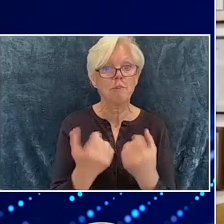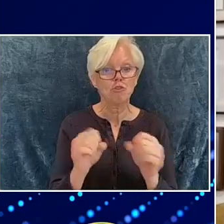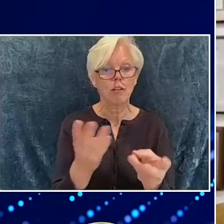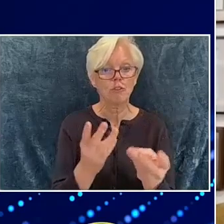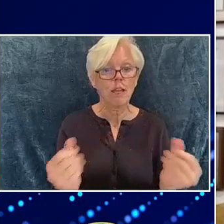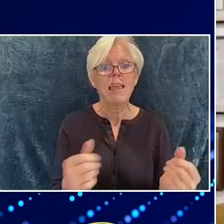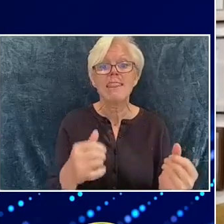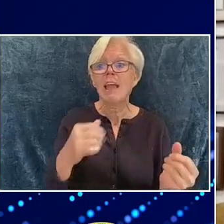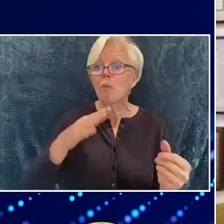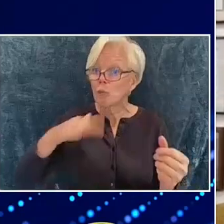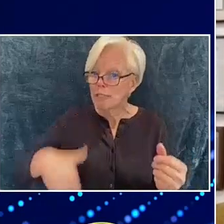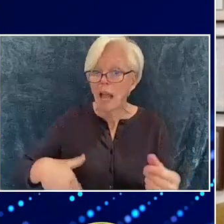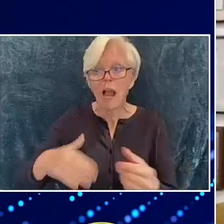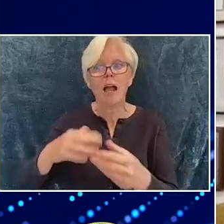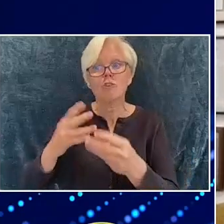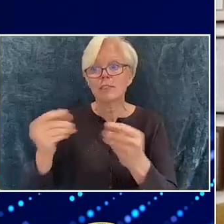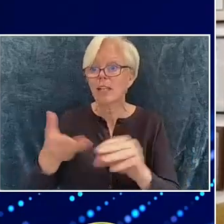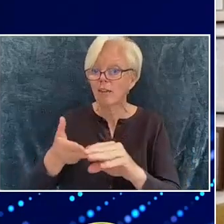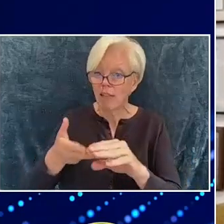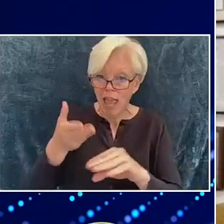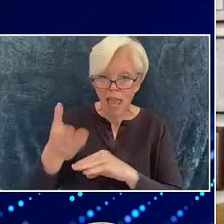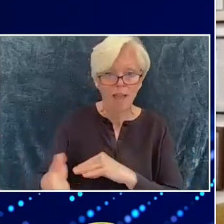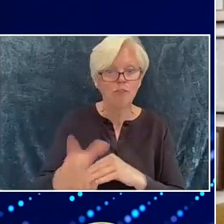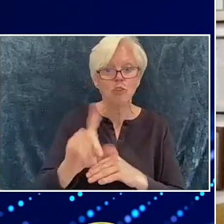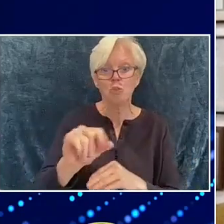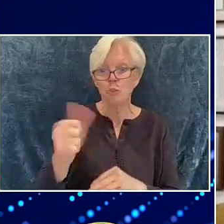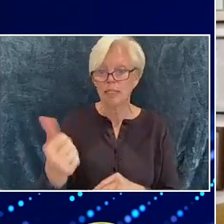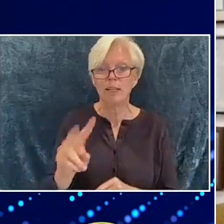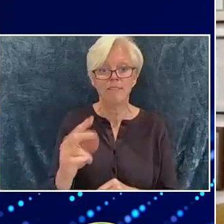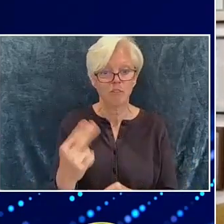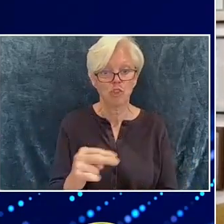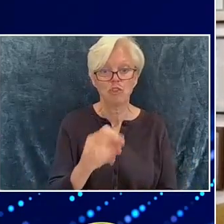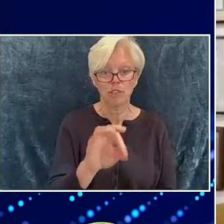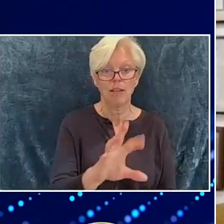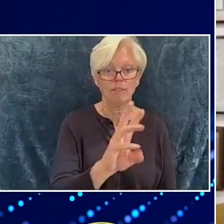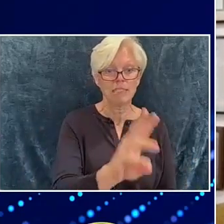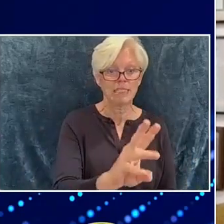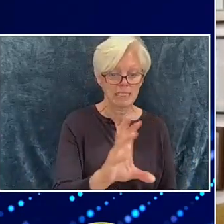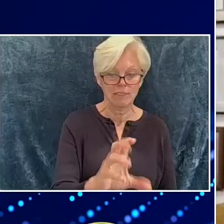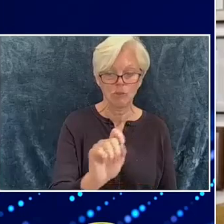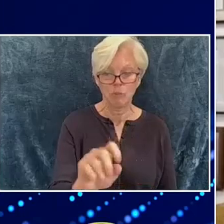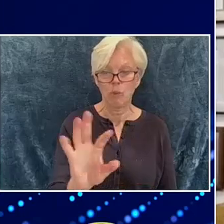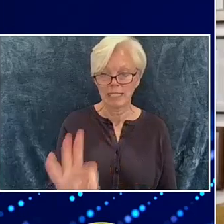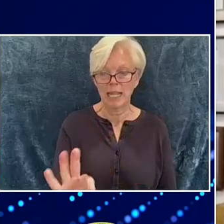of 600.9? And- which I believe goes to the